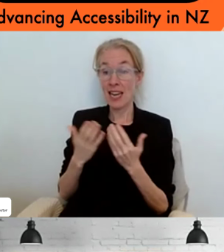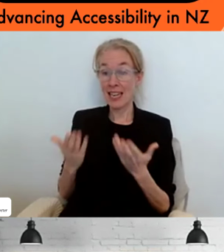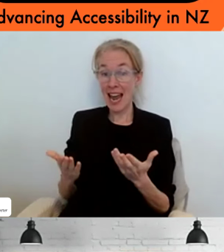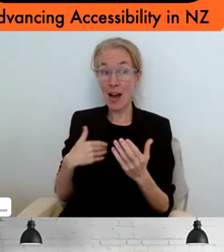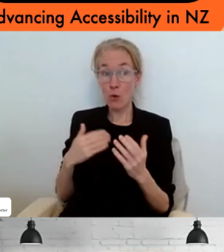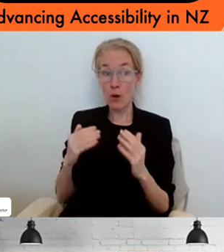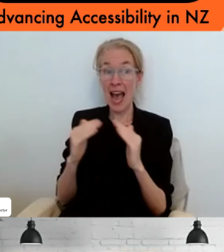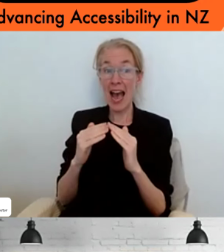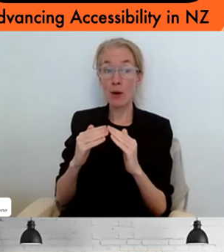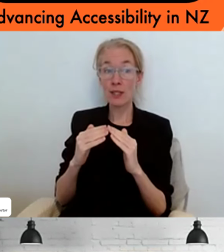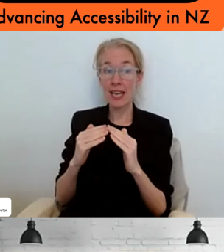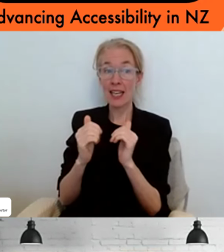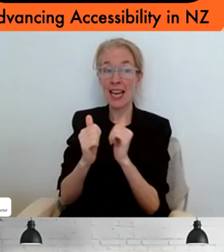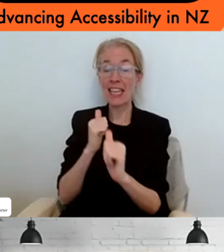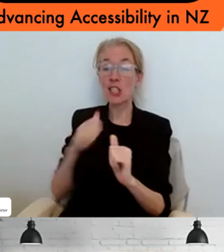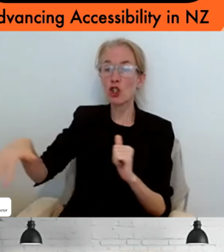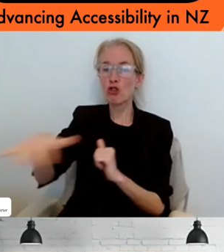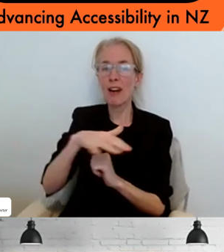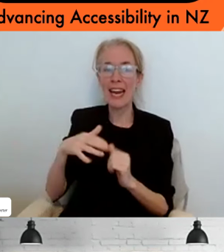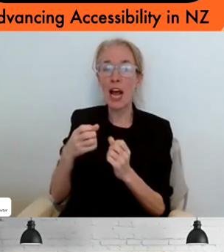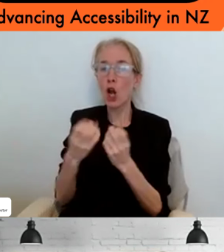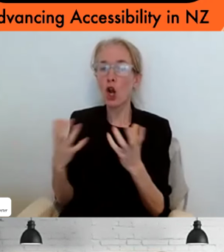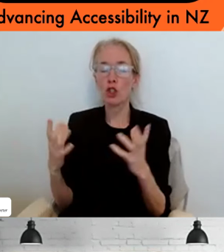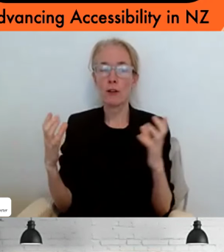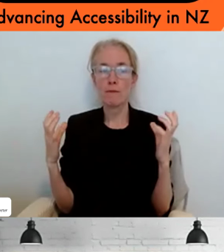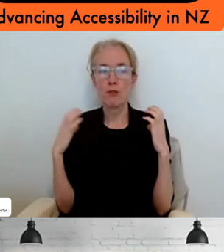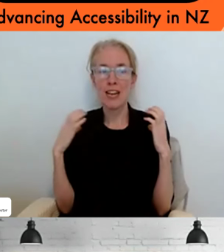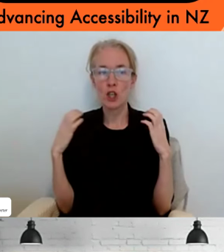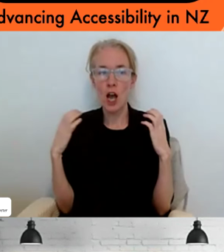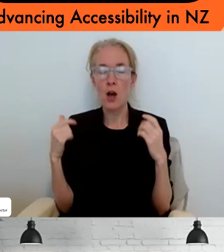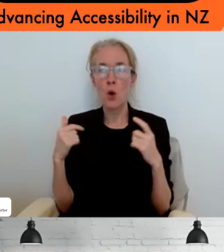We're trying to, I guess, build a house to perform better in thermal,